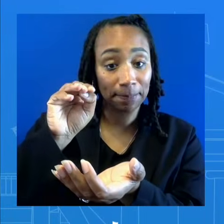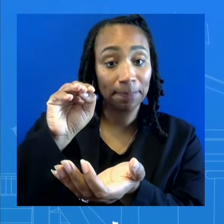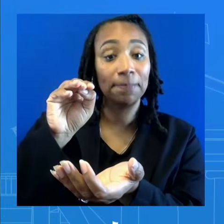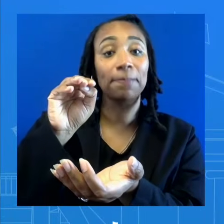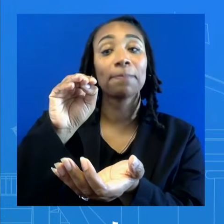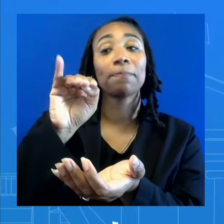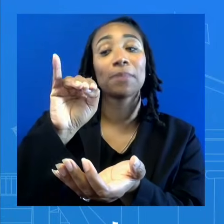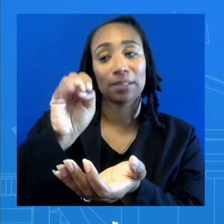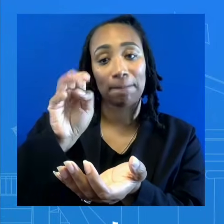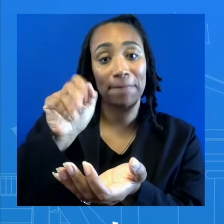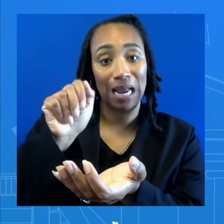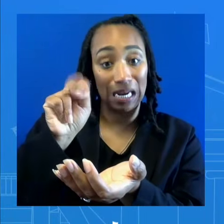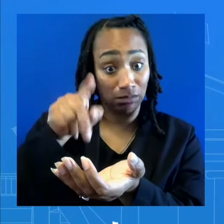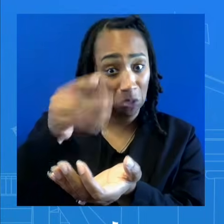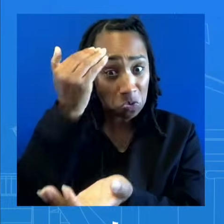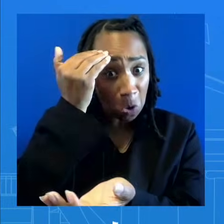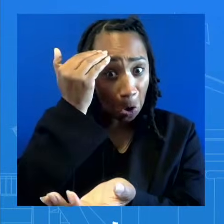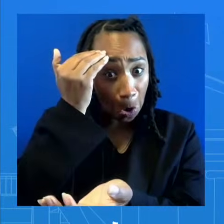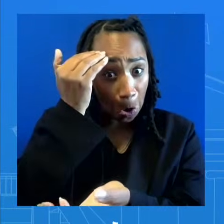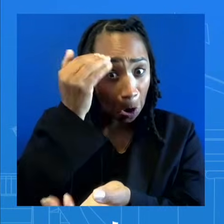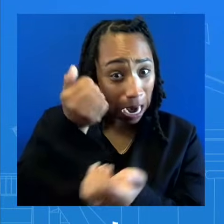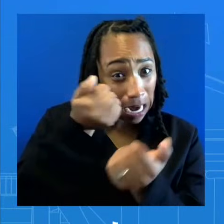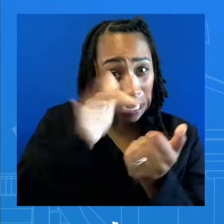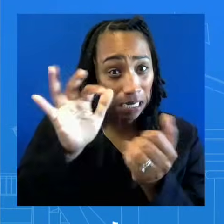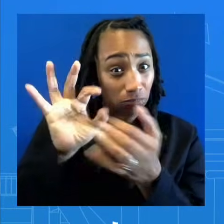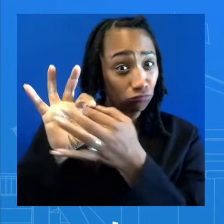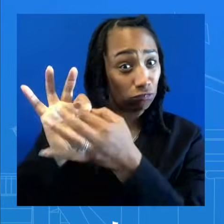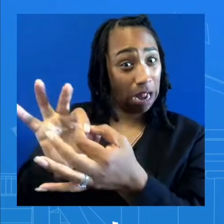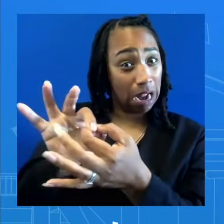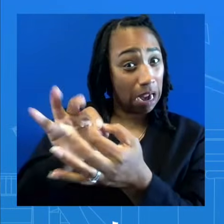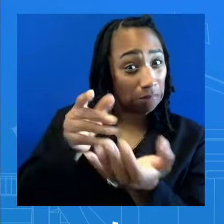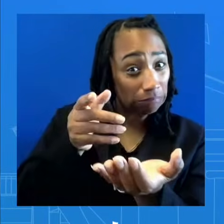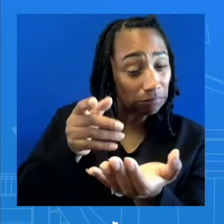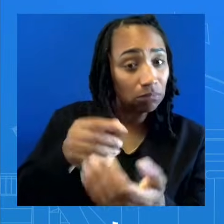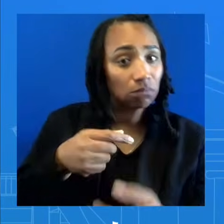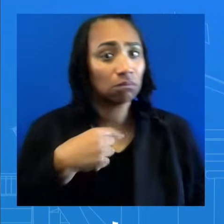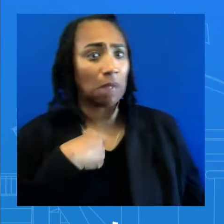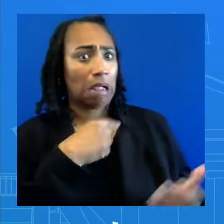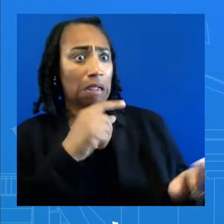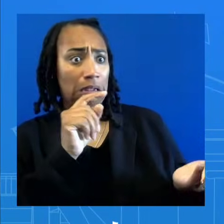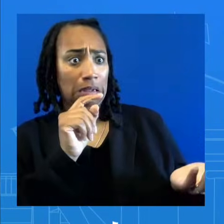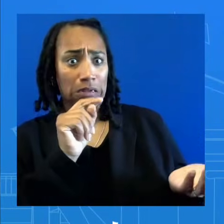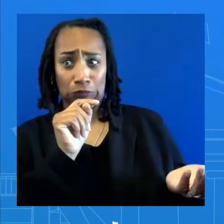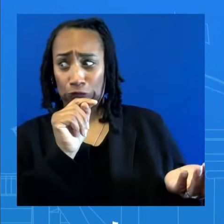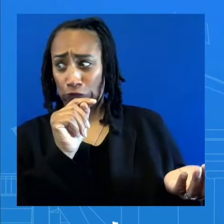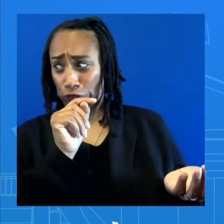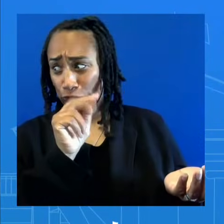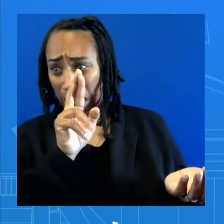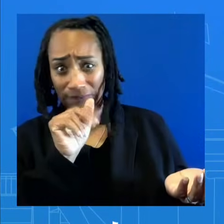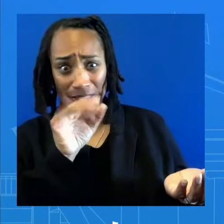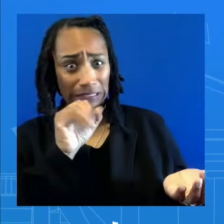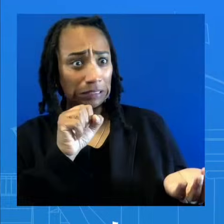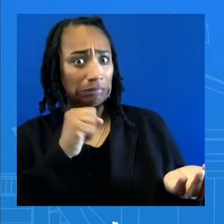that we had that this gentleman was in Syria. I would -- I want to remind that we are just getting word of this,